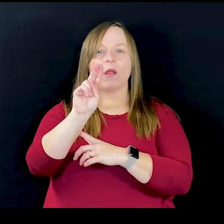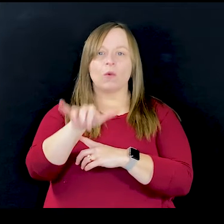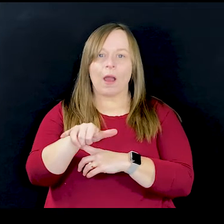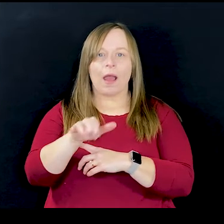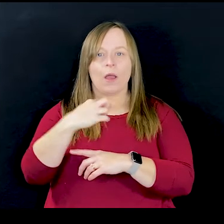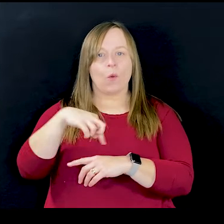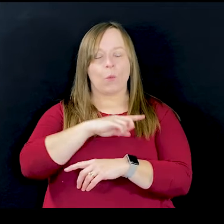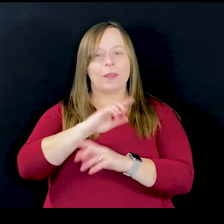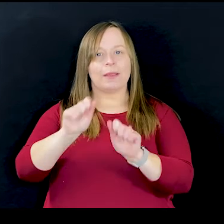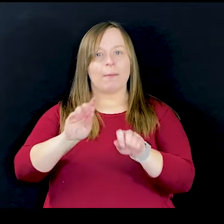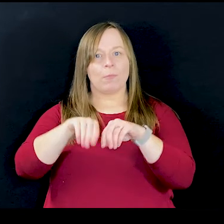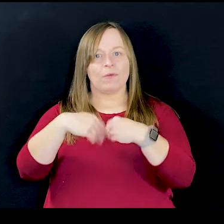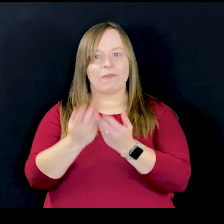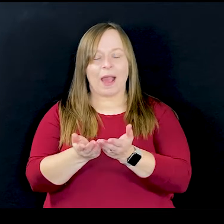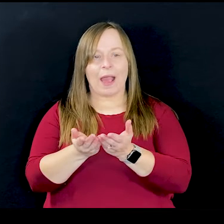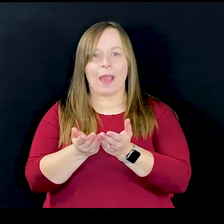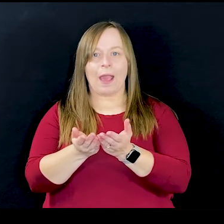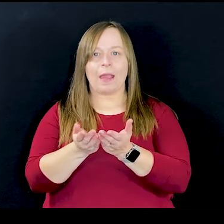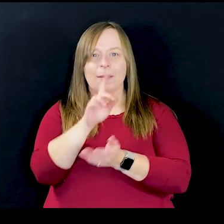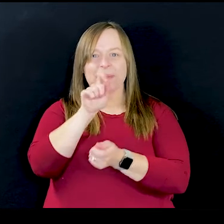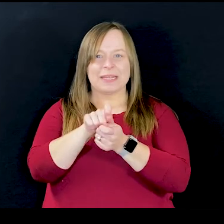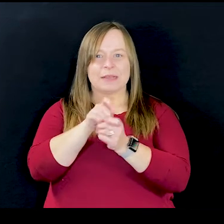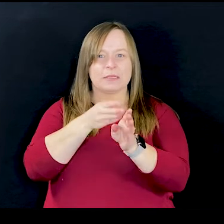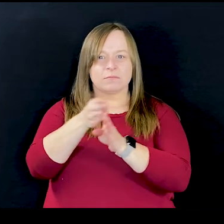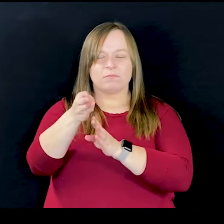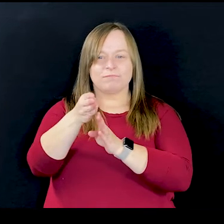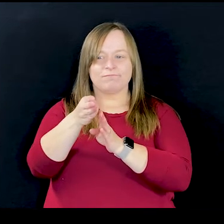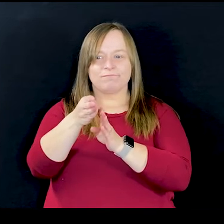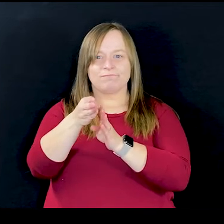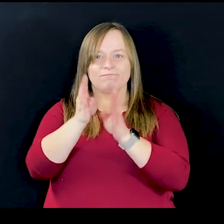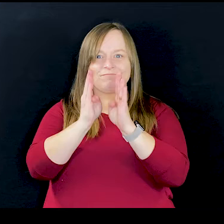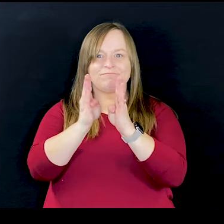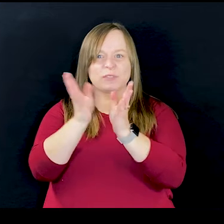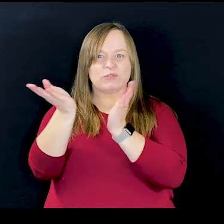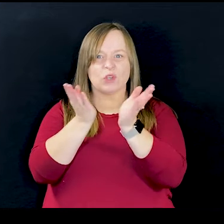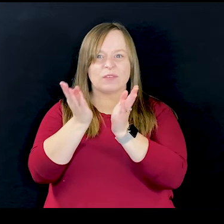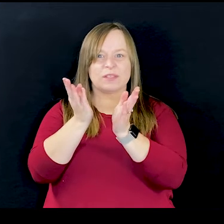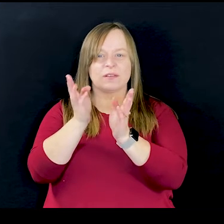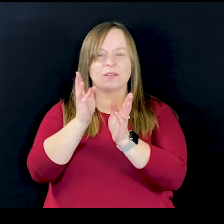can provide that particular niche of services